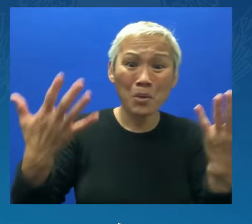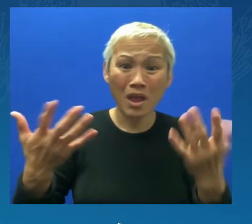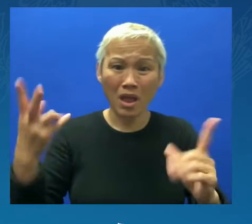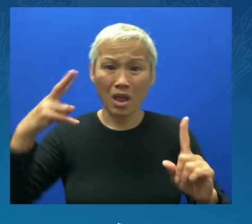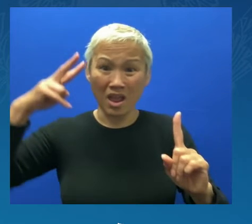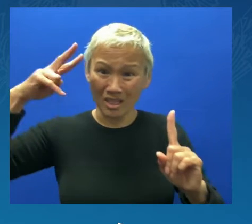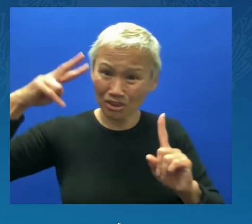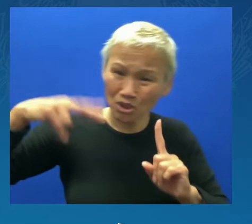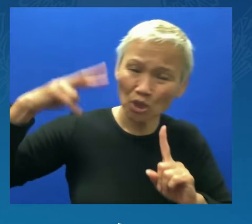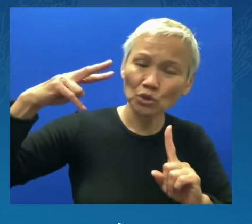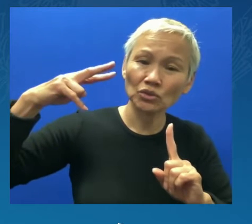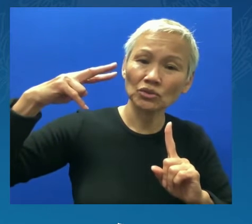this -- this environment.